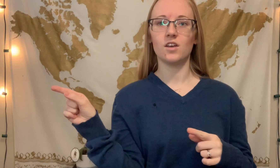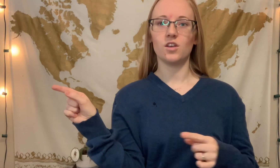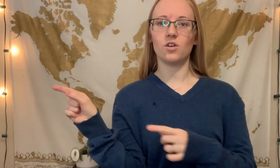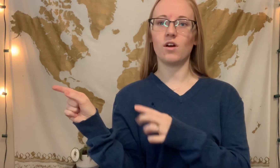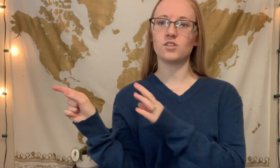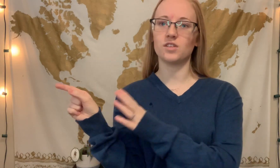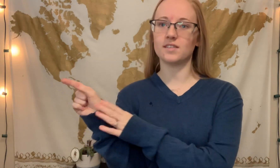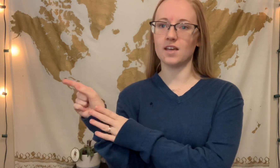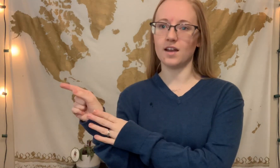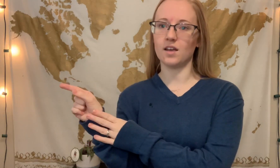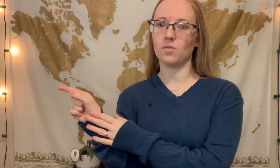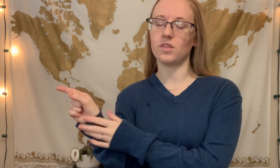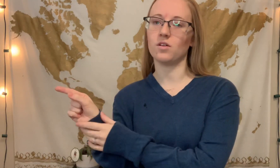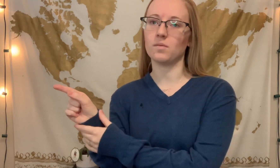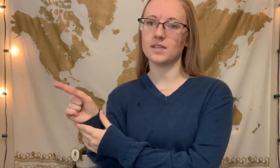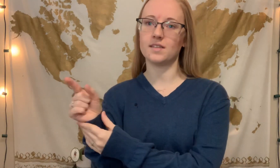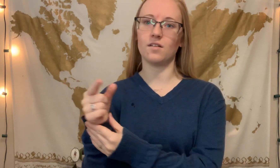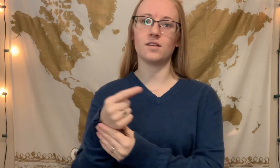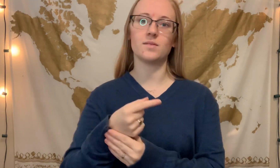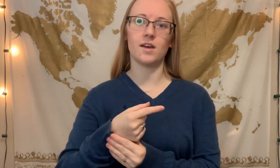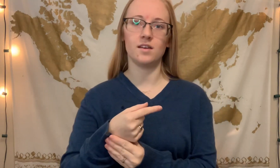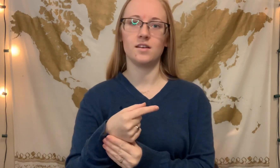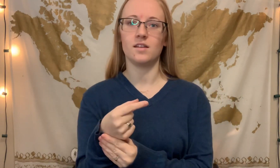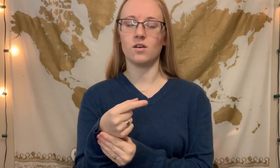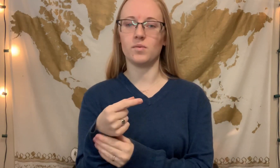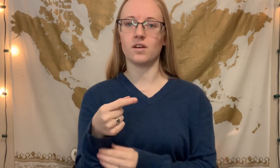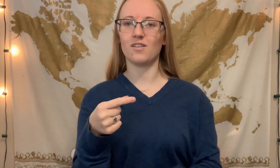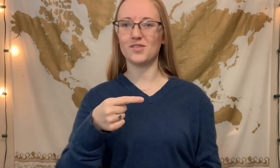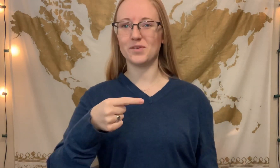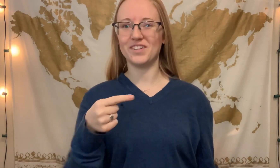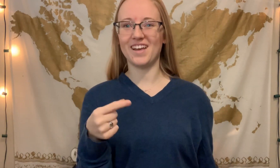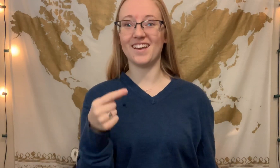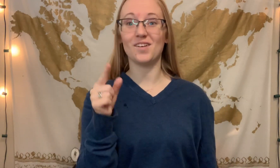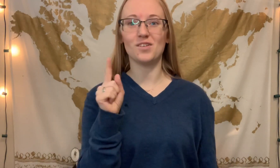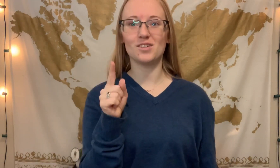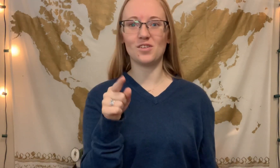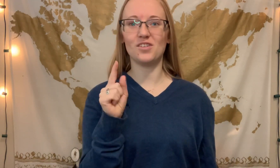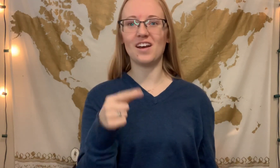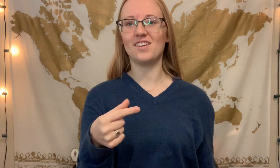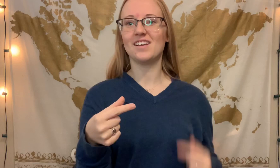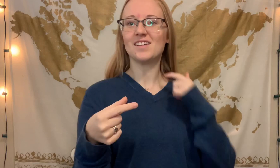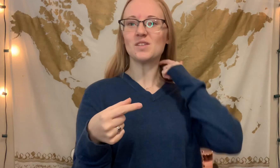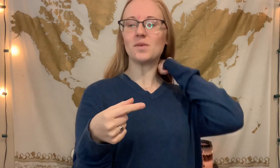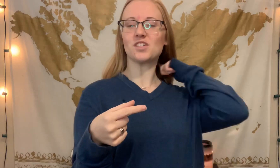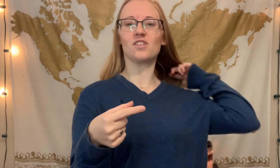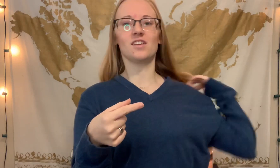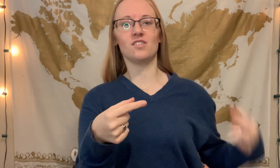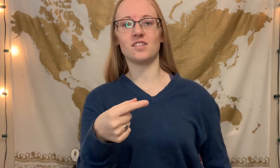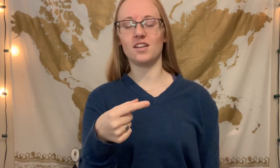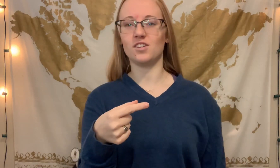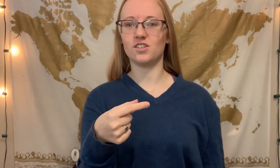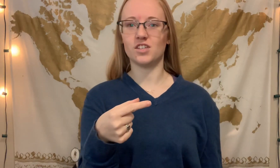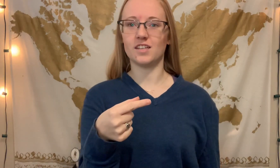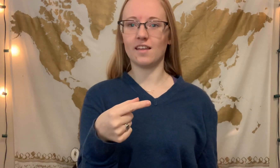you don't actually sign it with your wrists off this way that would be uncomfortable and it will slow you down. So make sure that you sign your G like